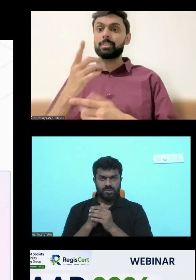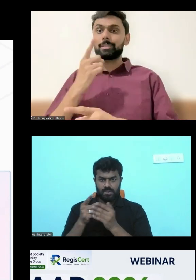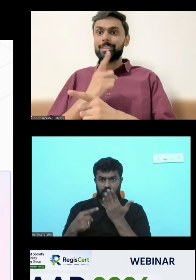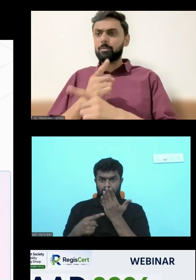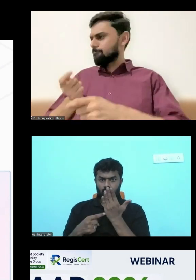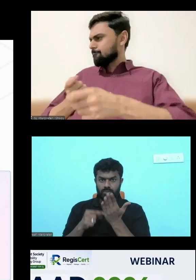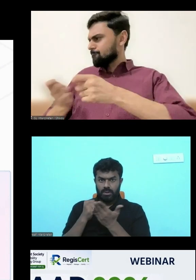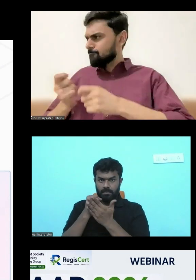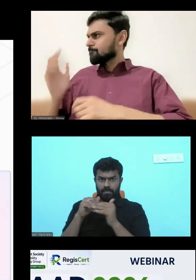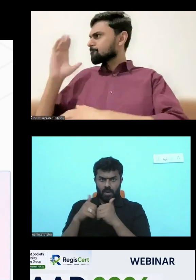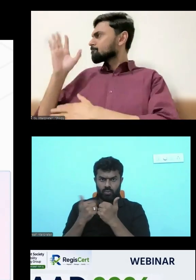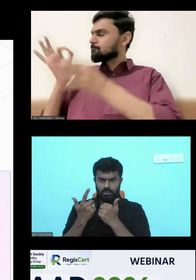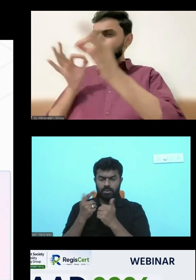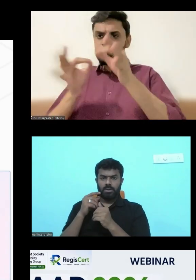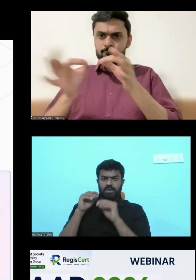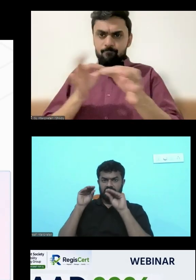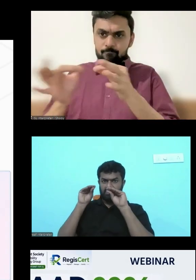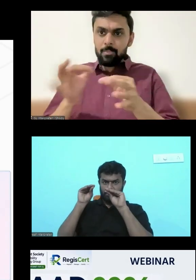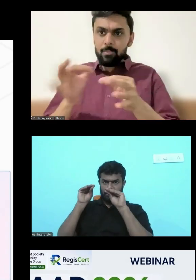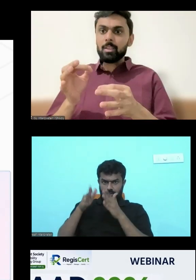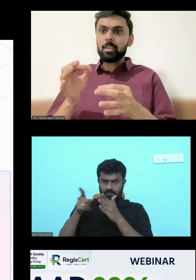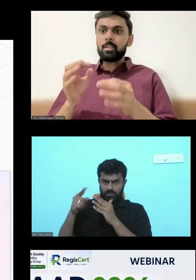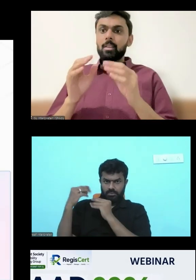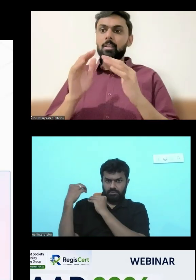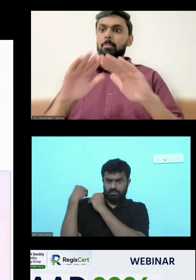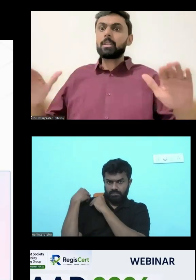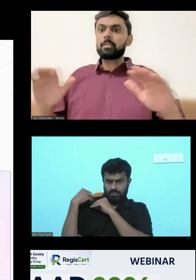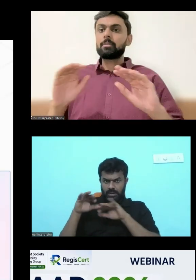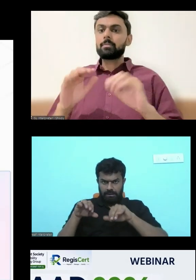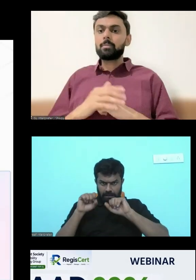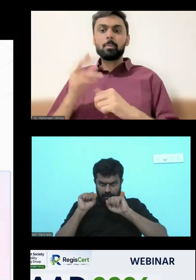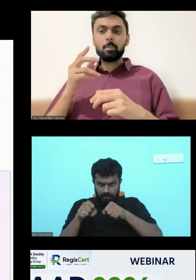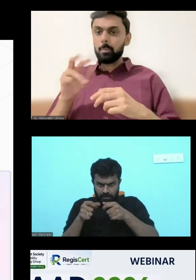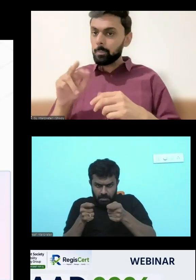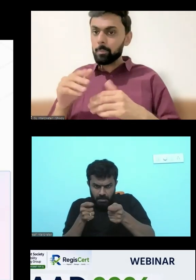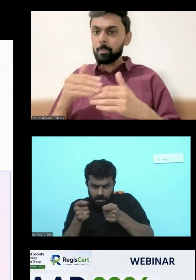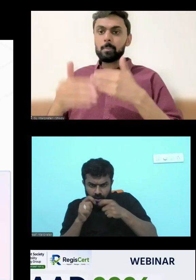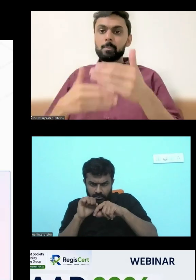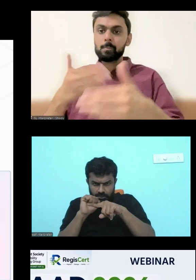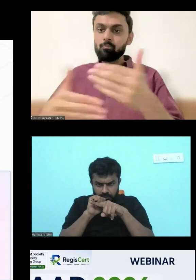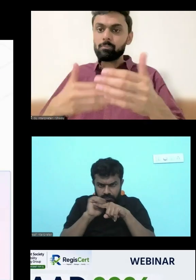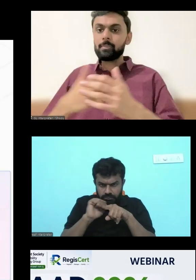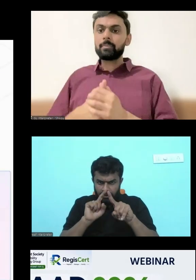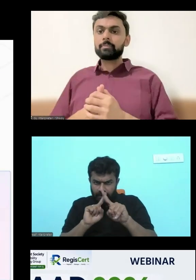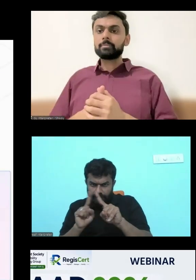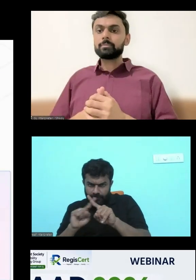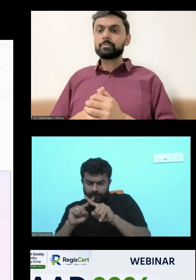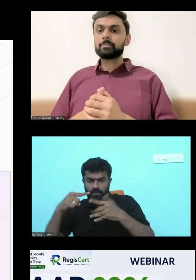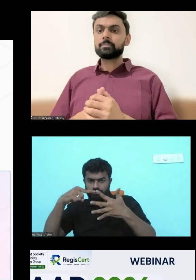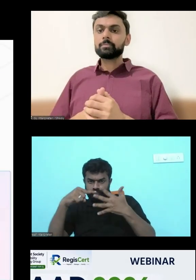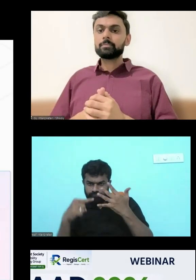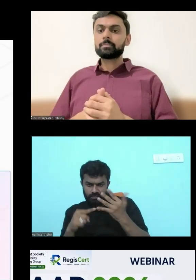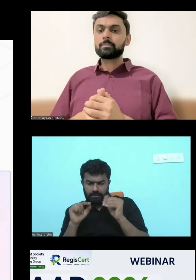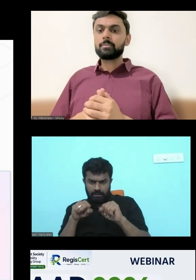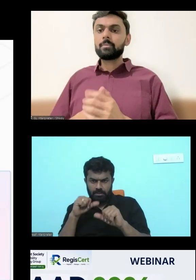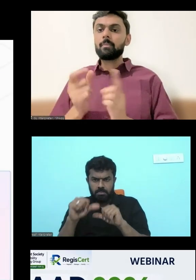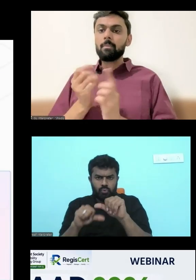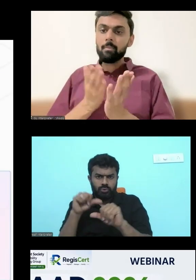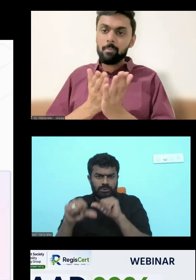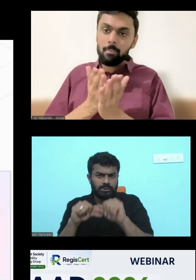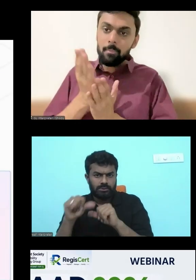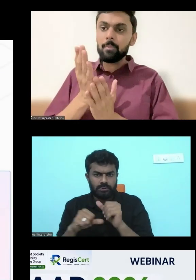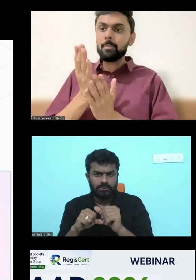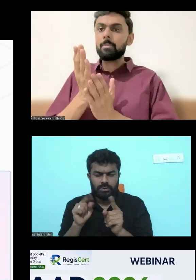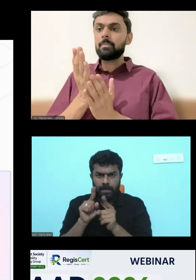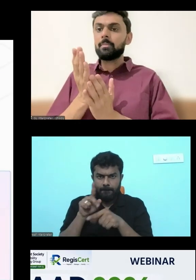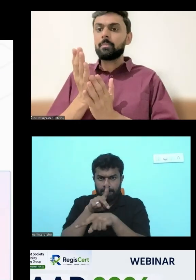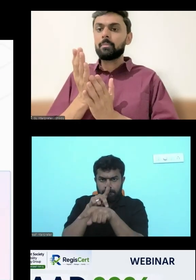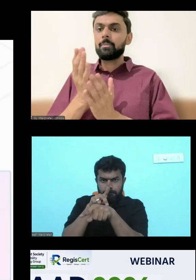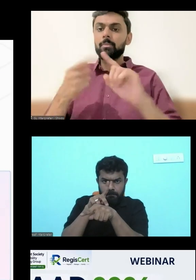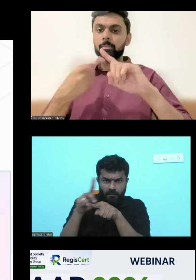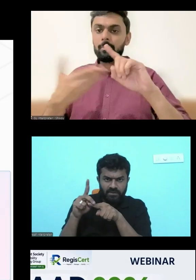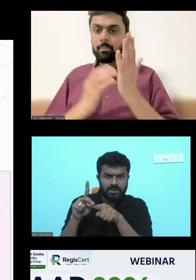So, there should be continuous professionals who should burst into training modules on using screen